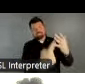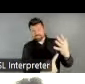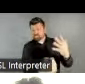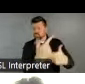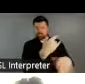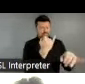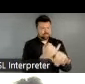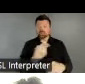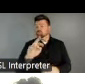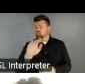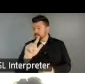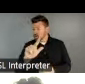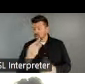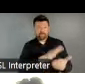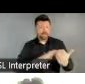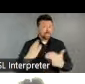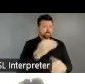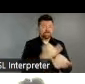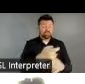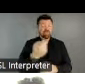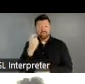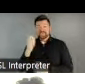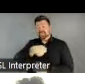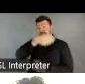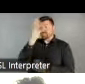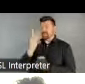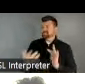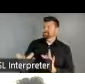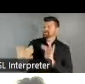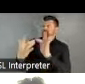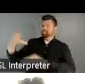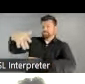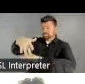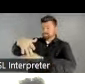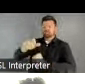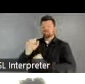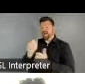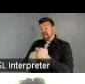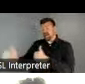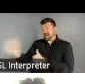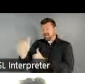our recent travel to Alaska to connect with rural indigenous communities, meeting with educators at